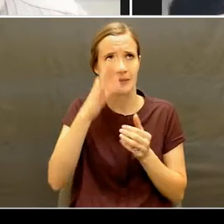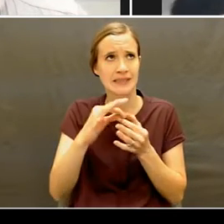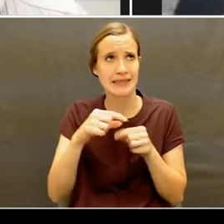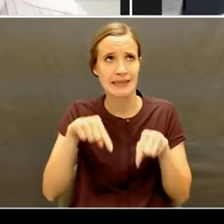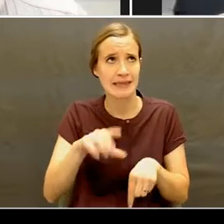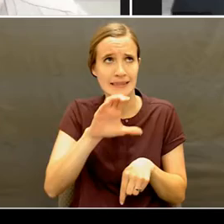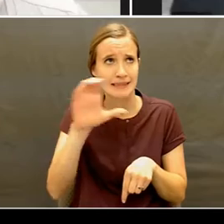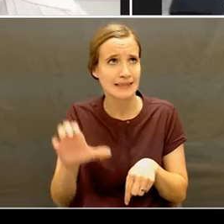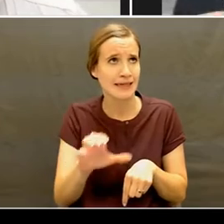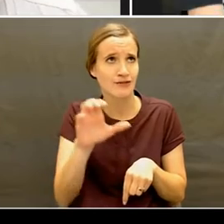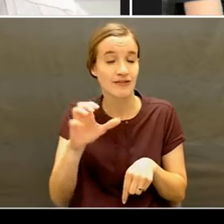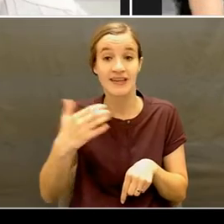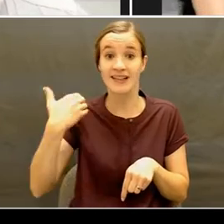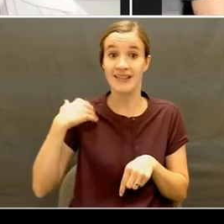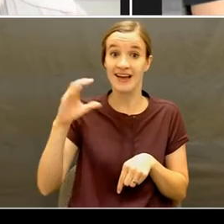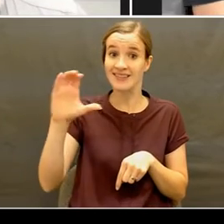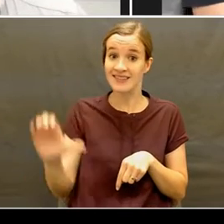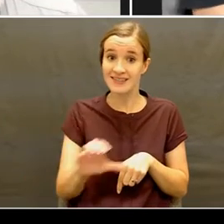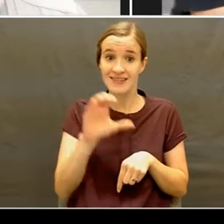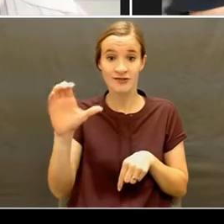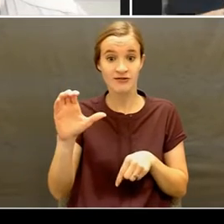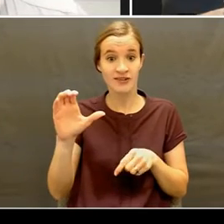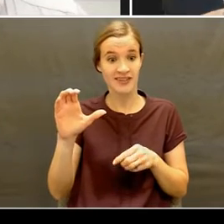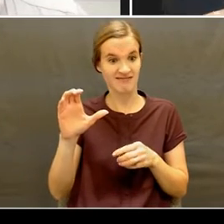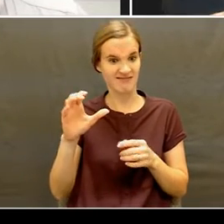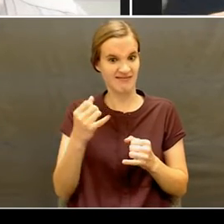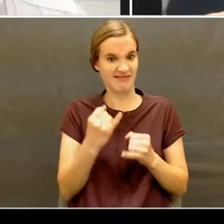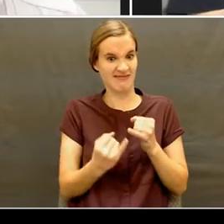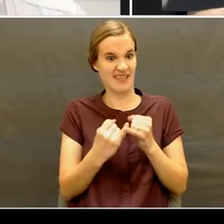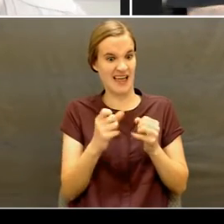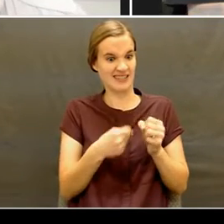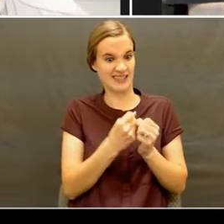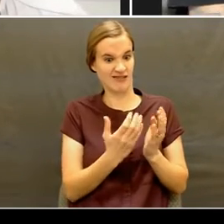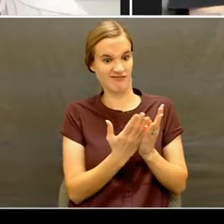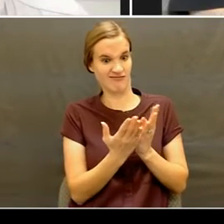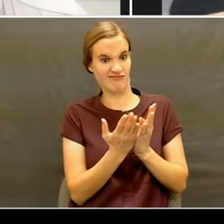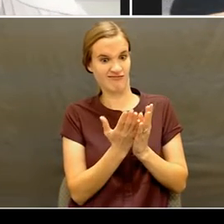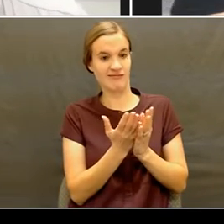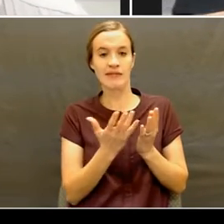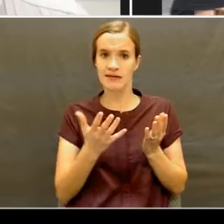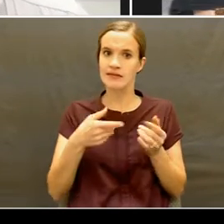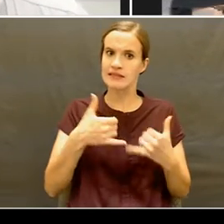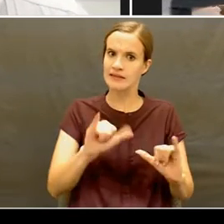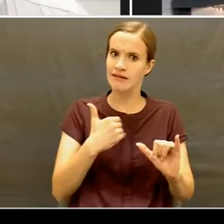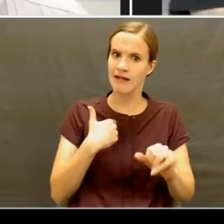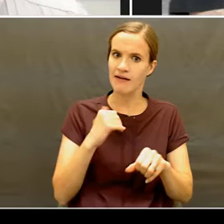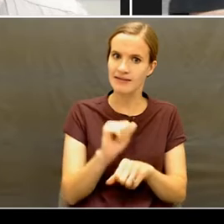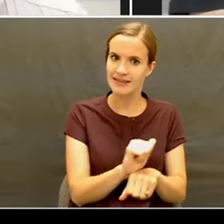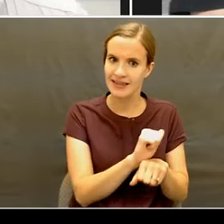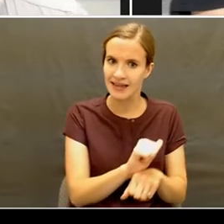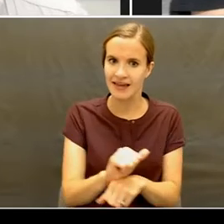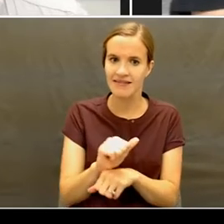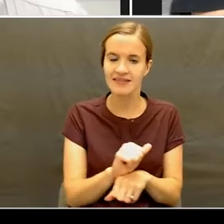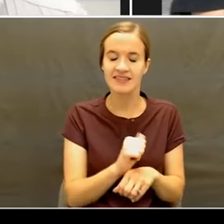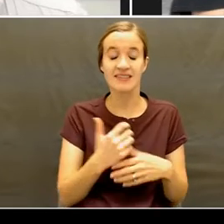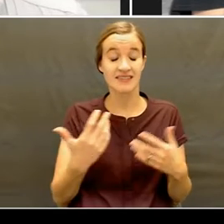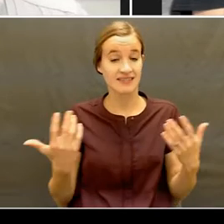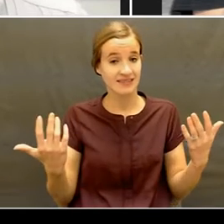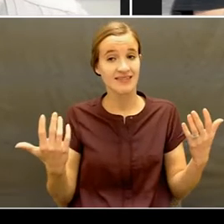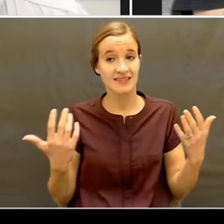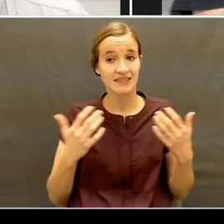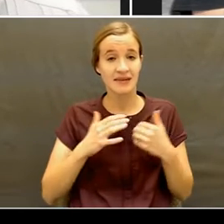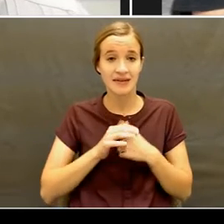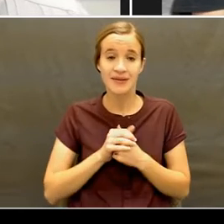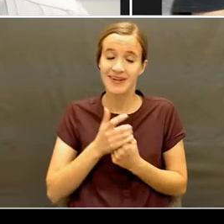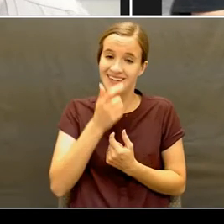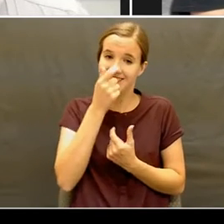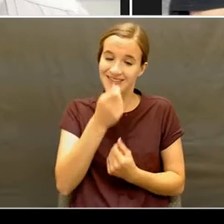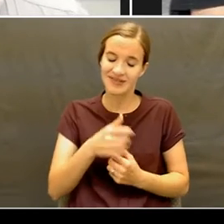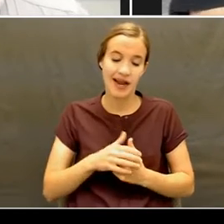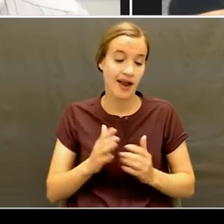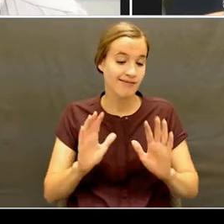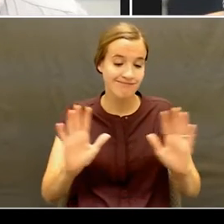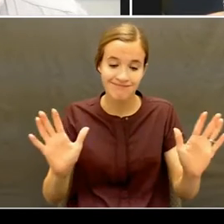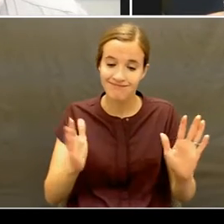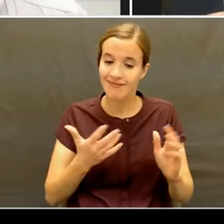but boy, we're back oh well. So it's kind of kind of interesting to be. I always